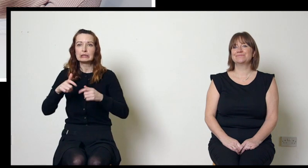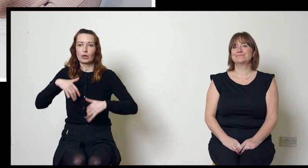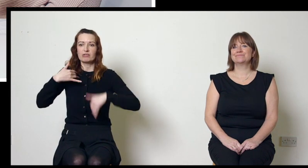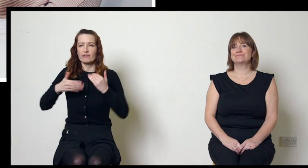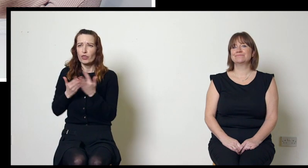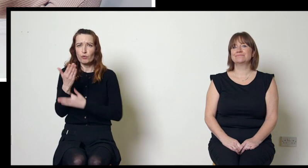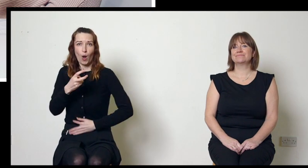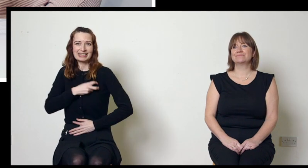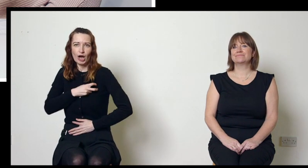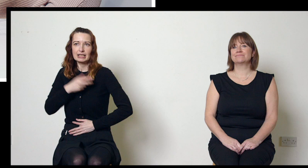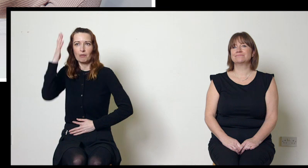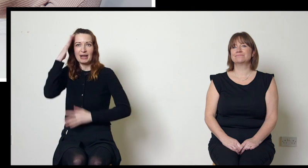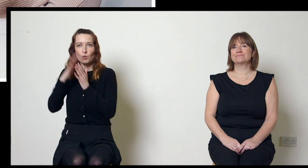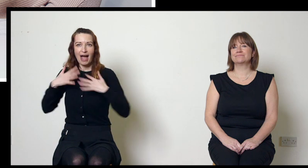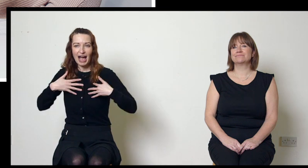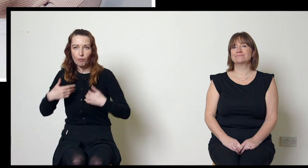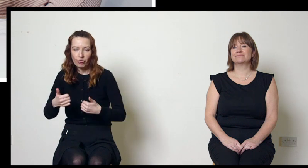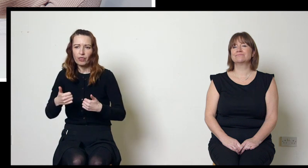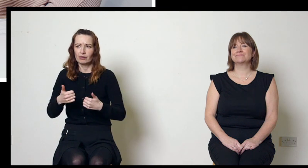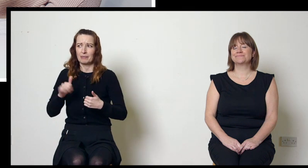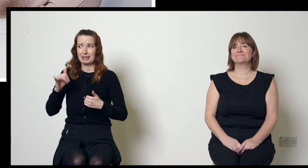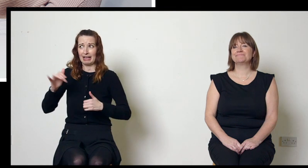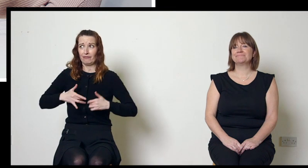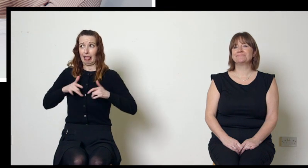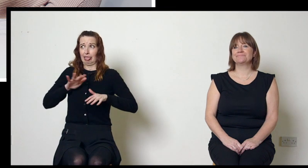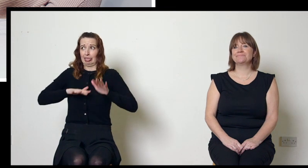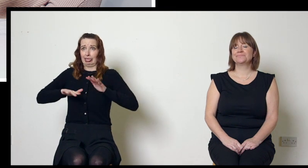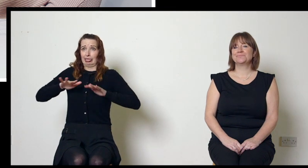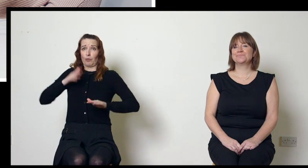even a barrier to them if they’re uncertain about what they're going to come across.